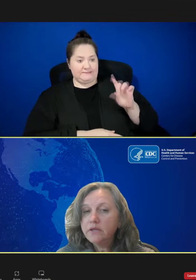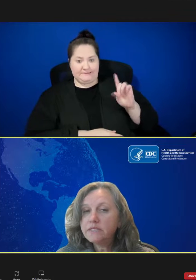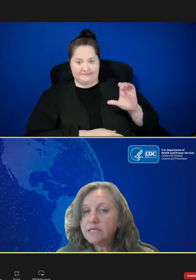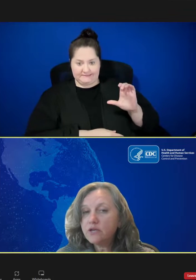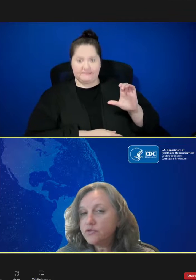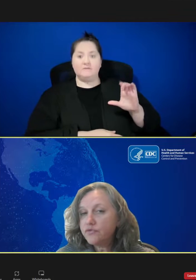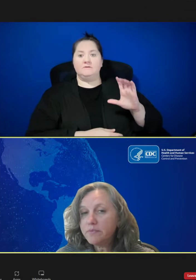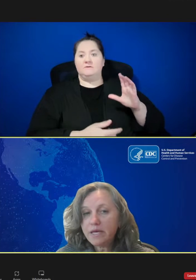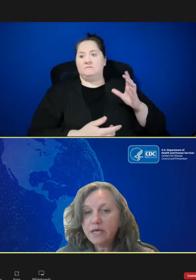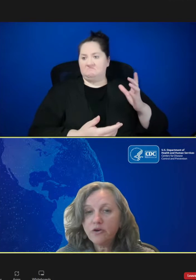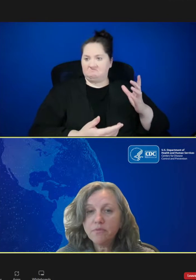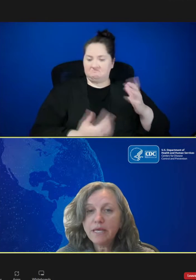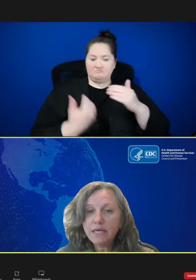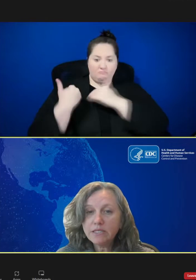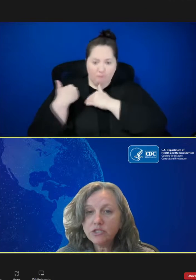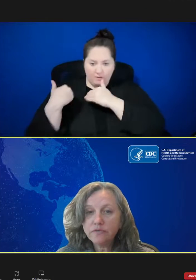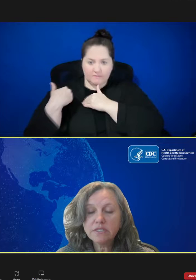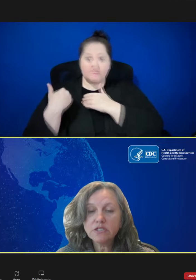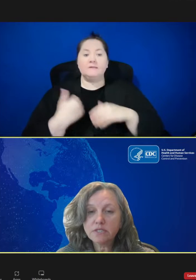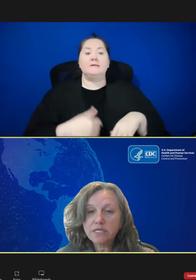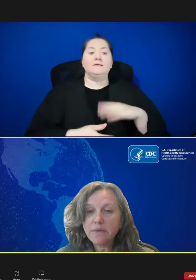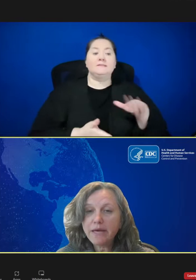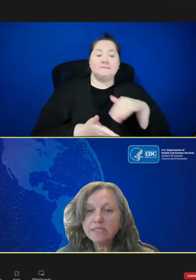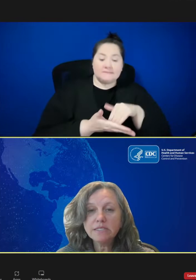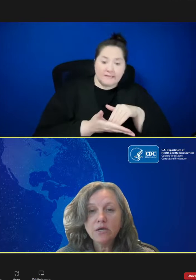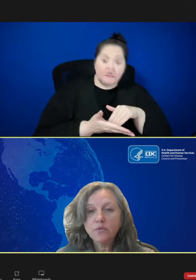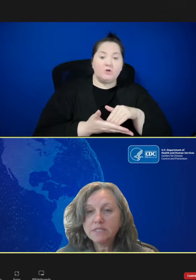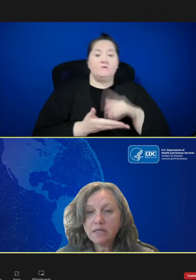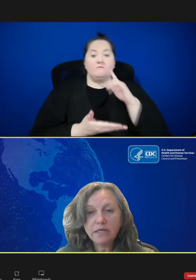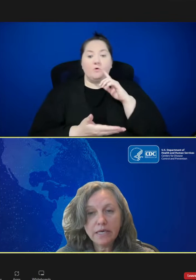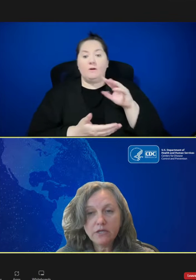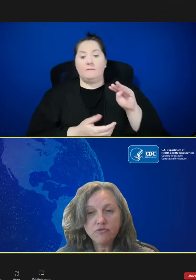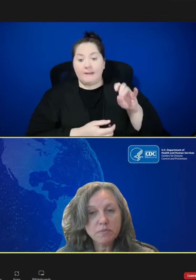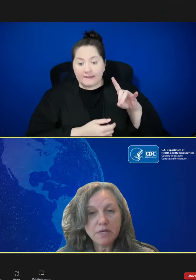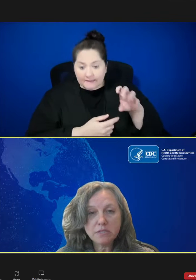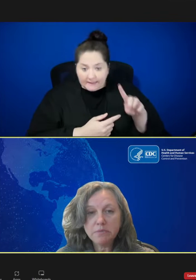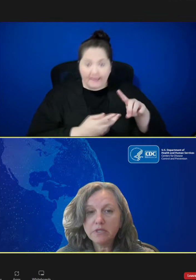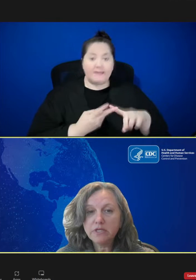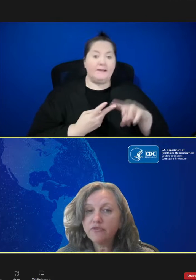The Centers for Medicare and Medicaid Services, or CMS, was delegated responsibility for